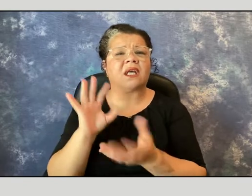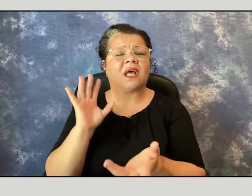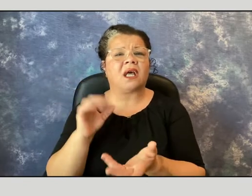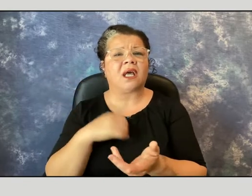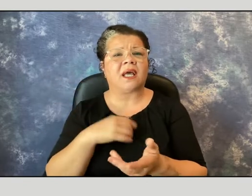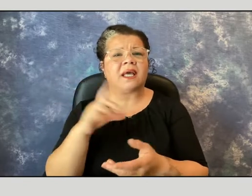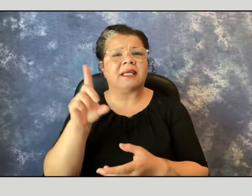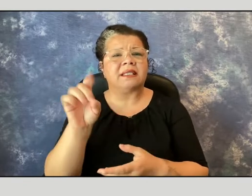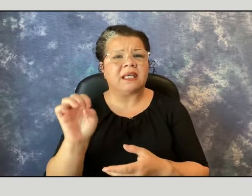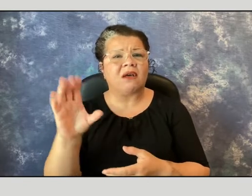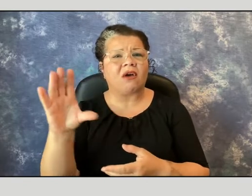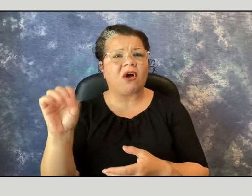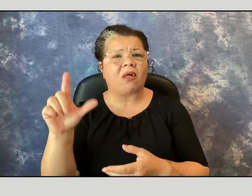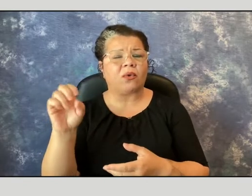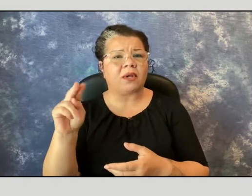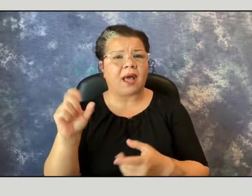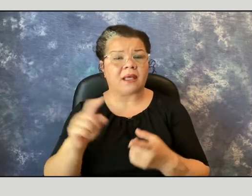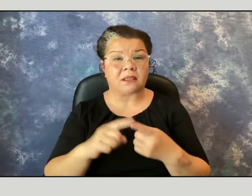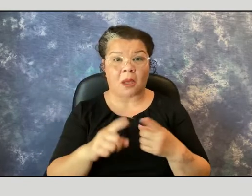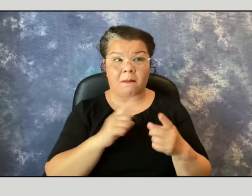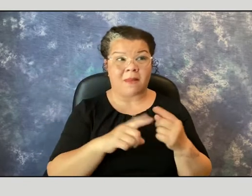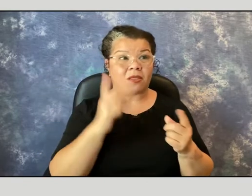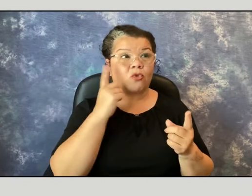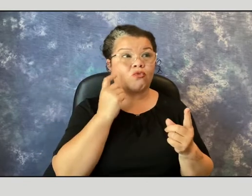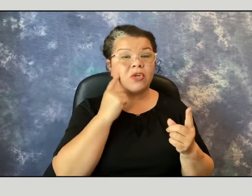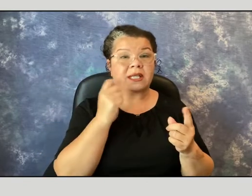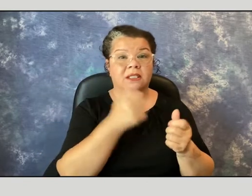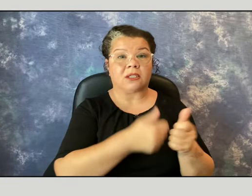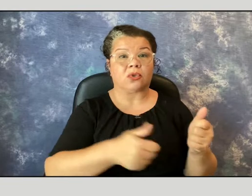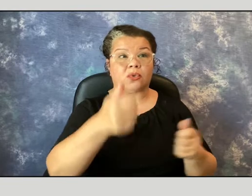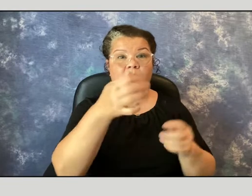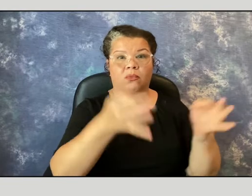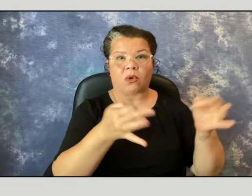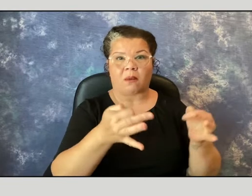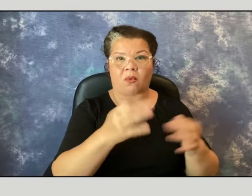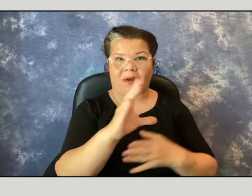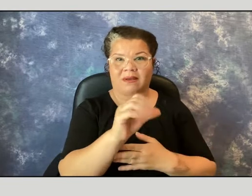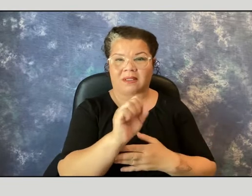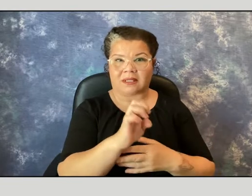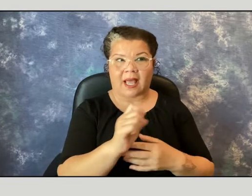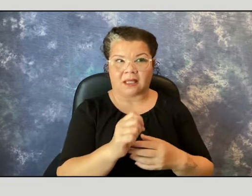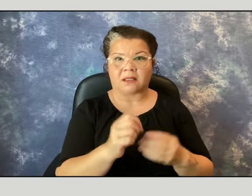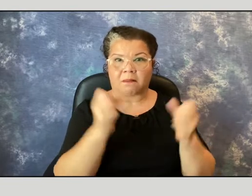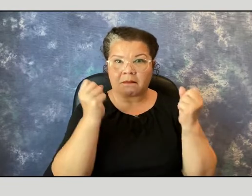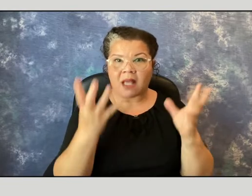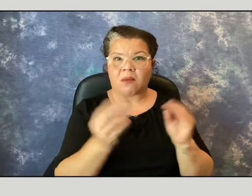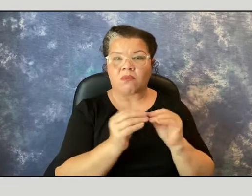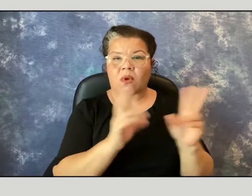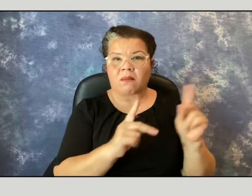and the recent Supreme Court cases, a lot more people agree that it's a colony and there is a lot more agreement